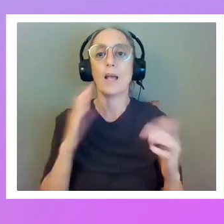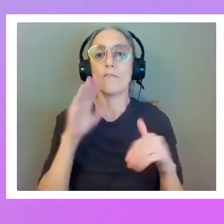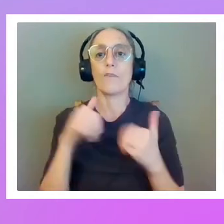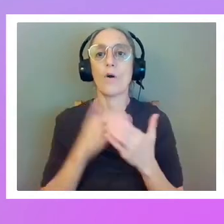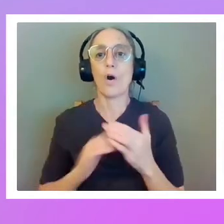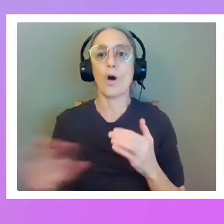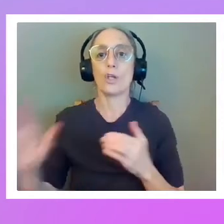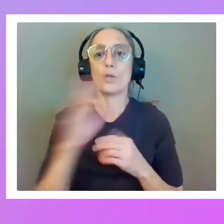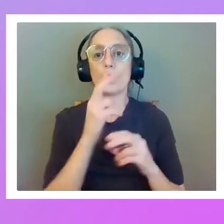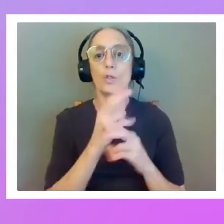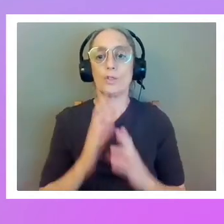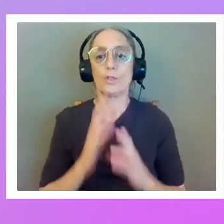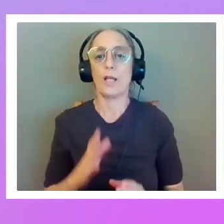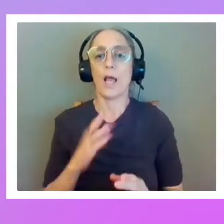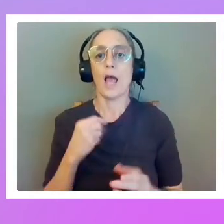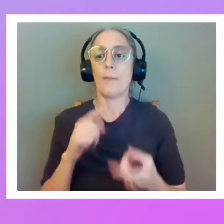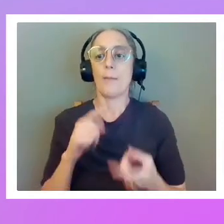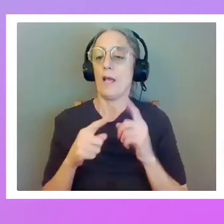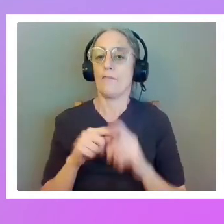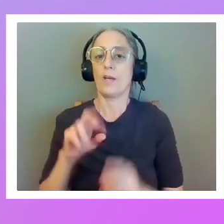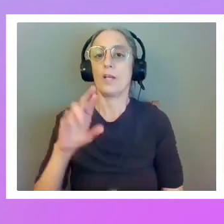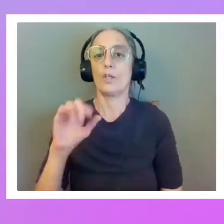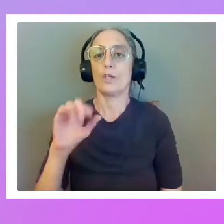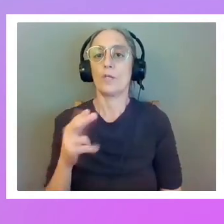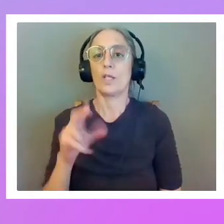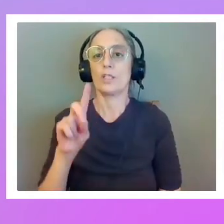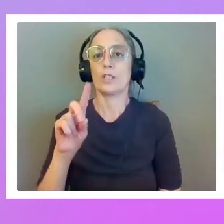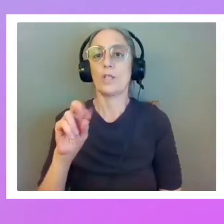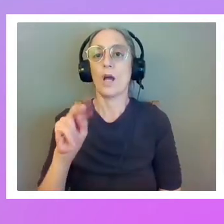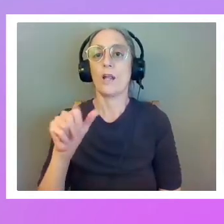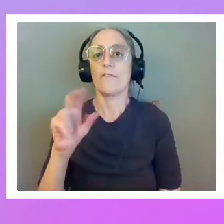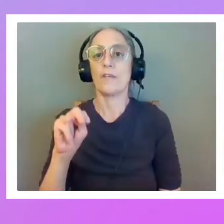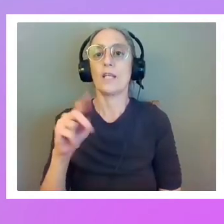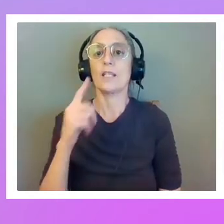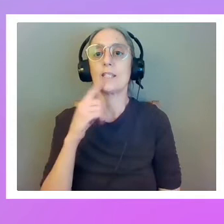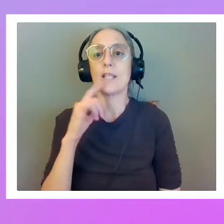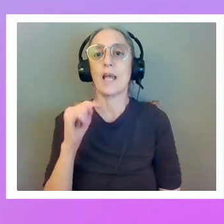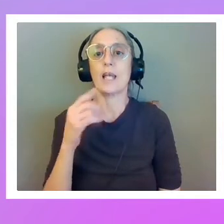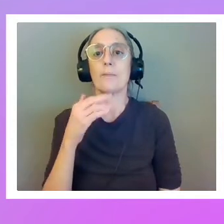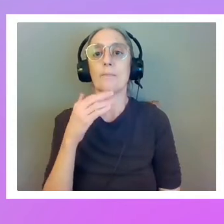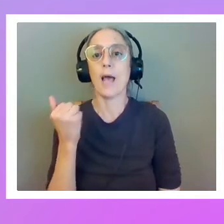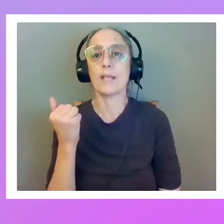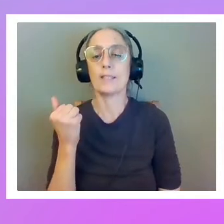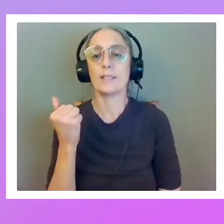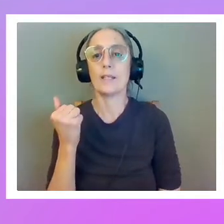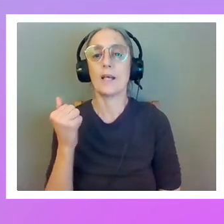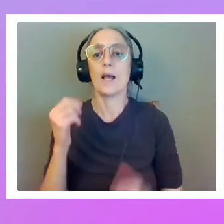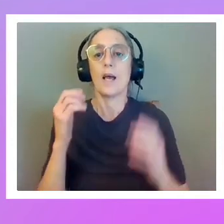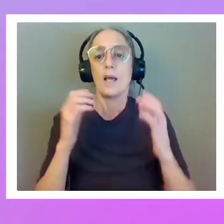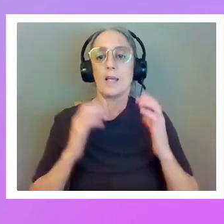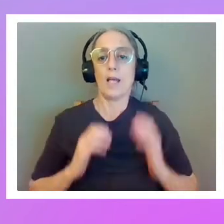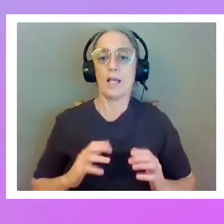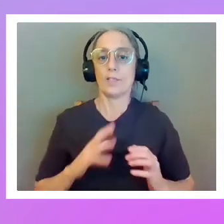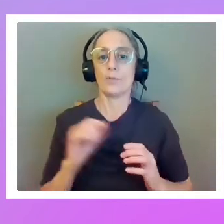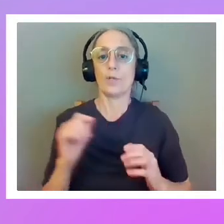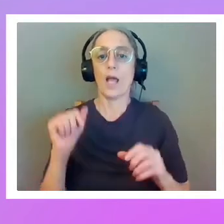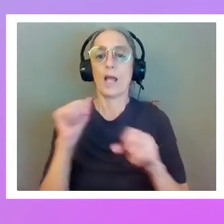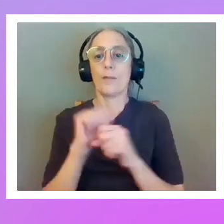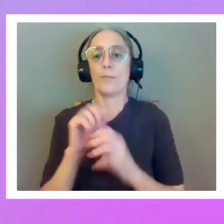And my friend, Rich Donovan said it best. "Customer and employee delight is the goal,